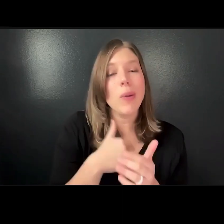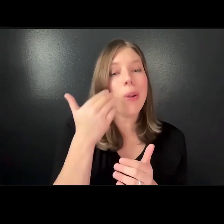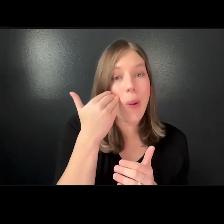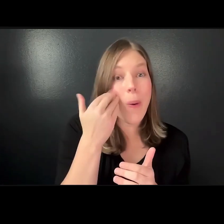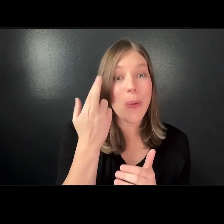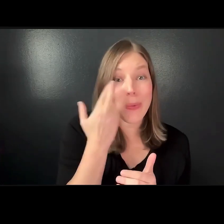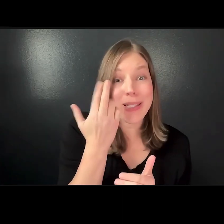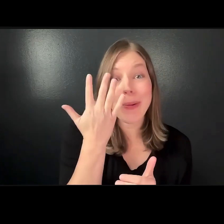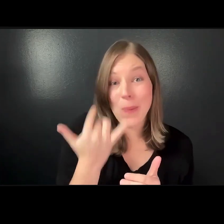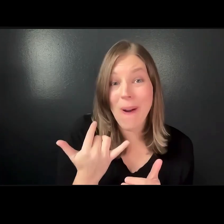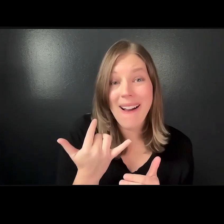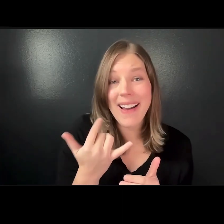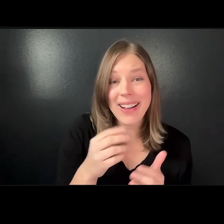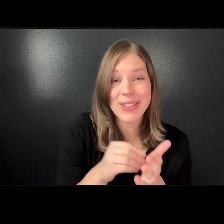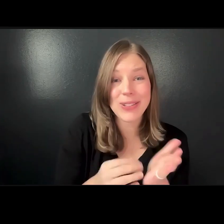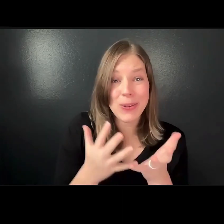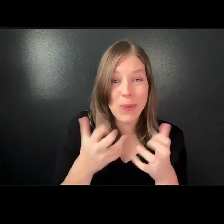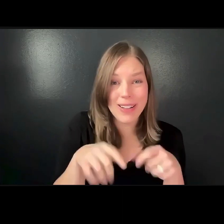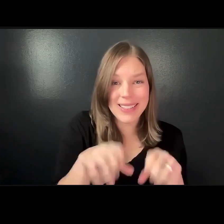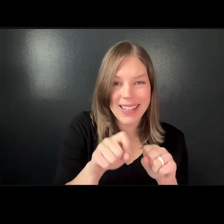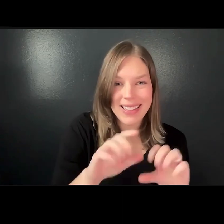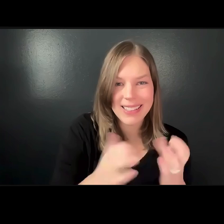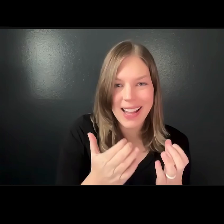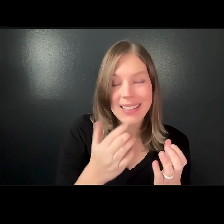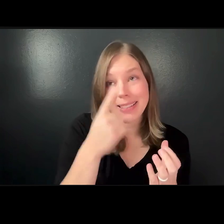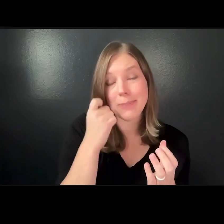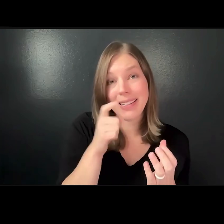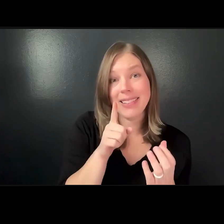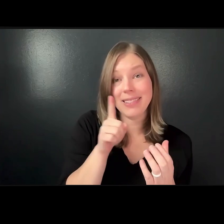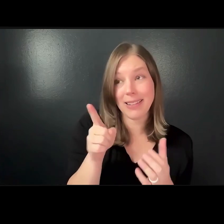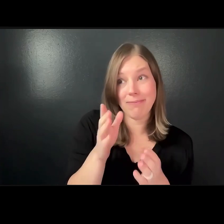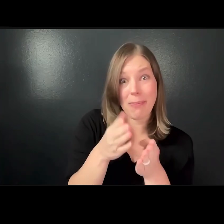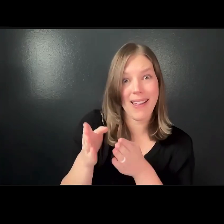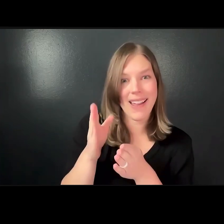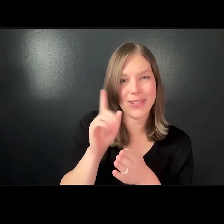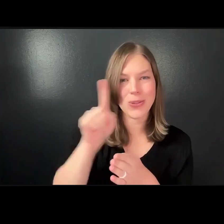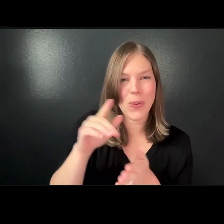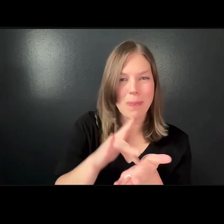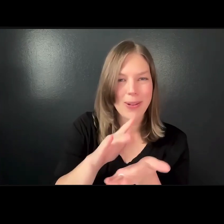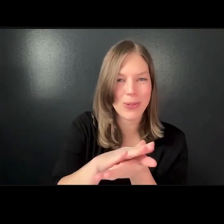We would know the reason why they are taking their class-- this class is because their goal is to attend medical school